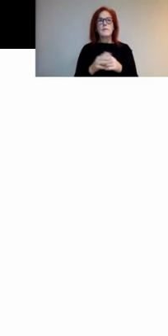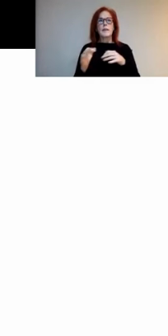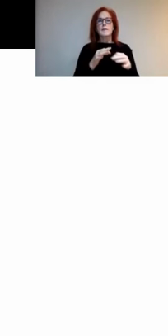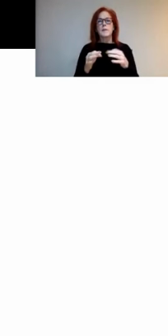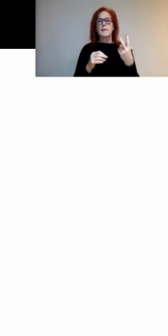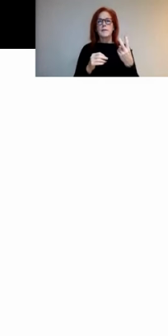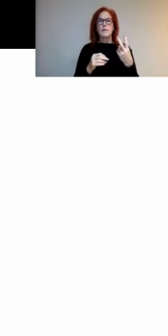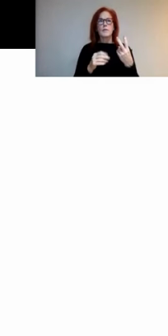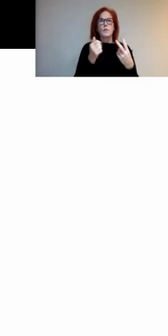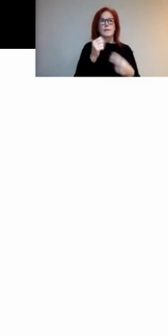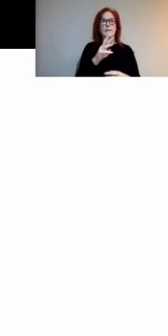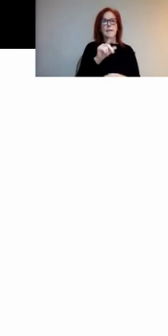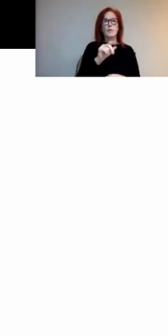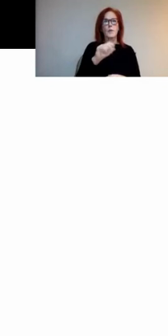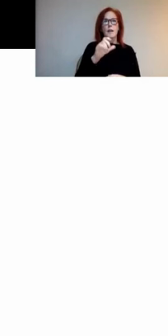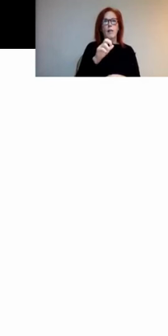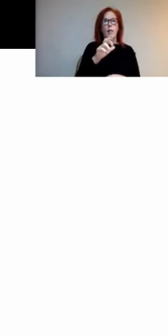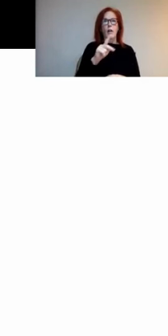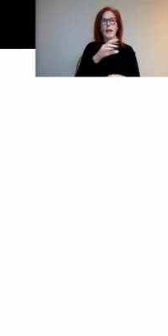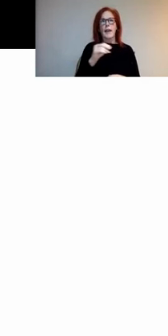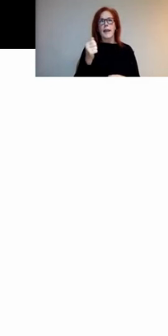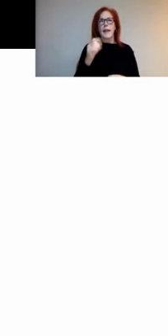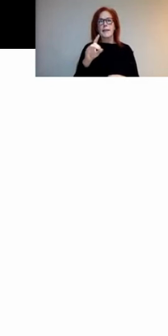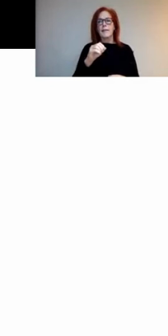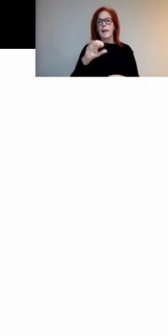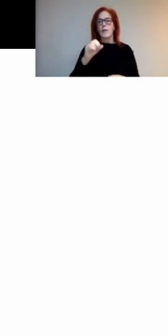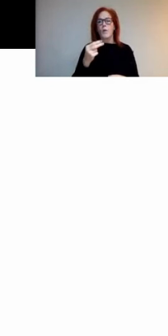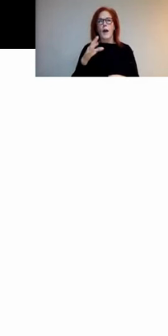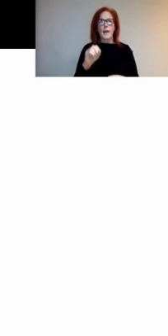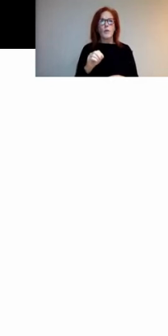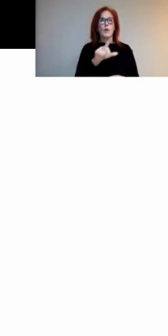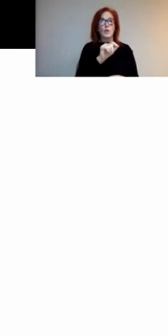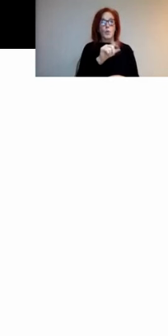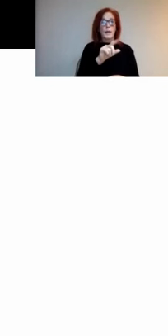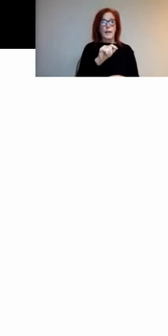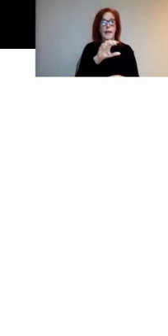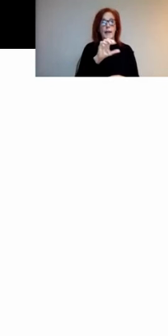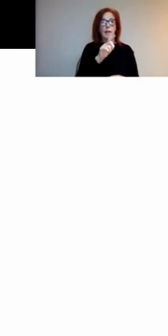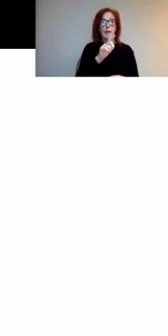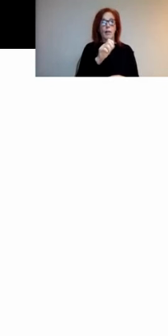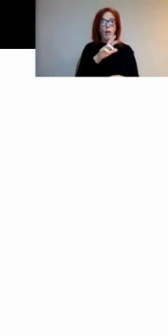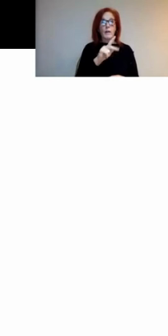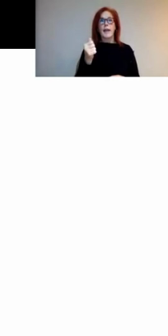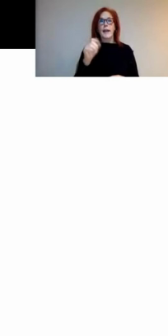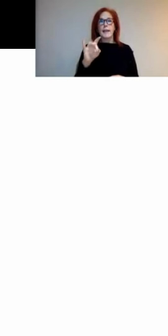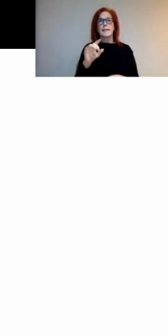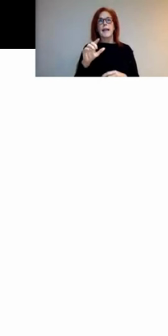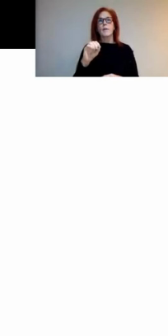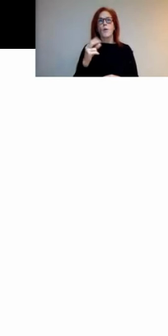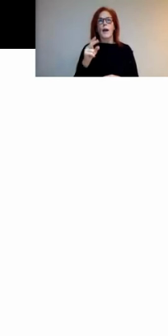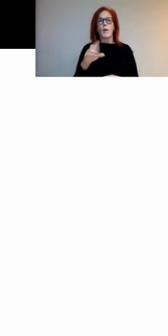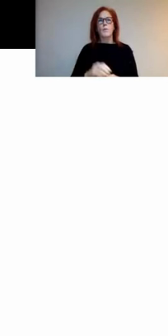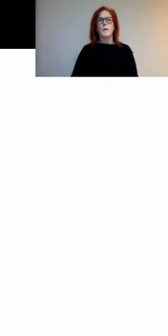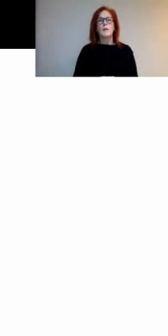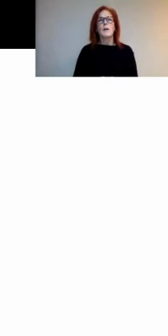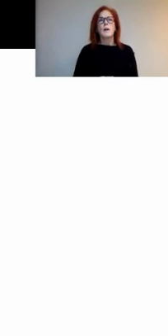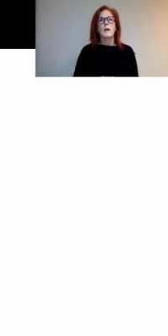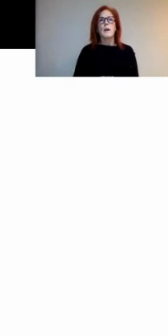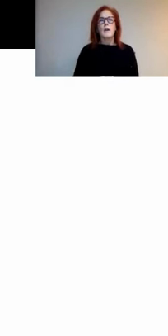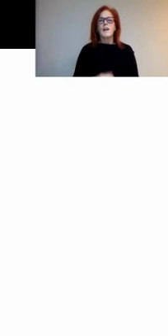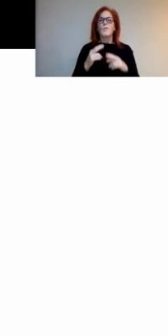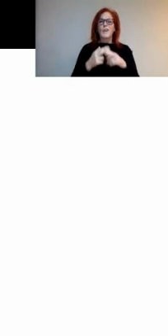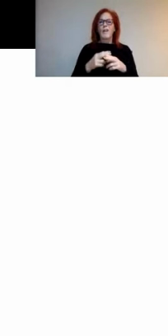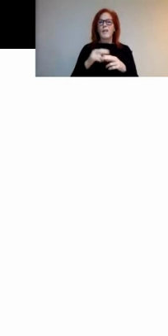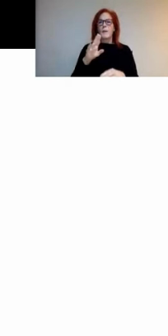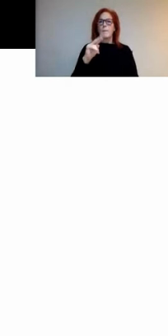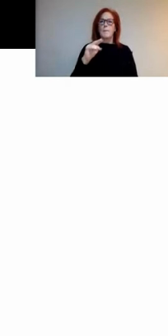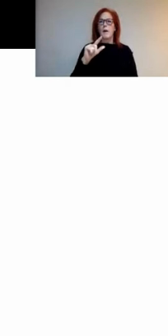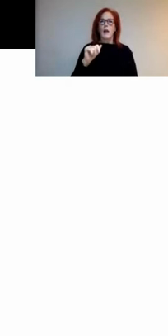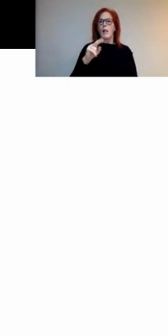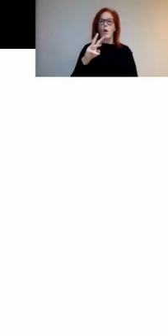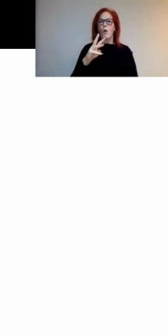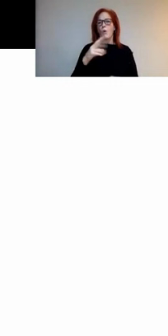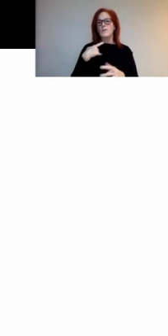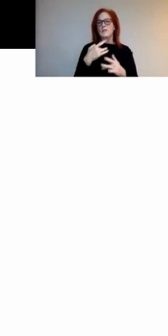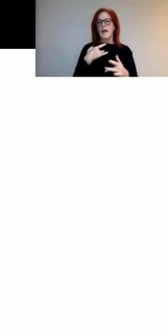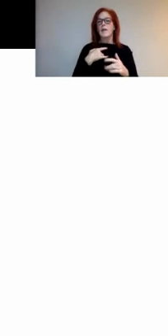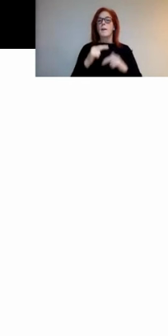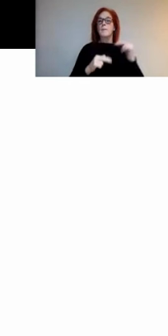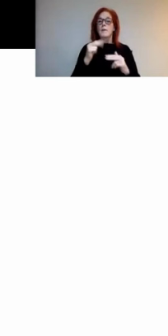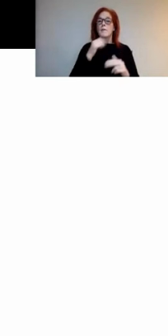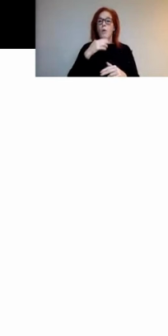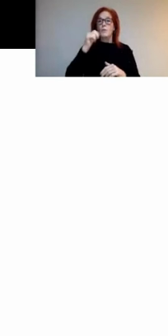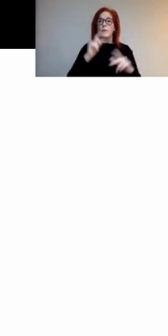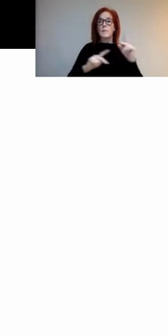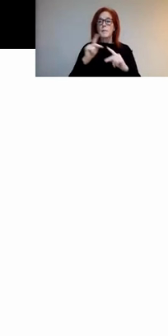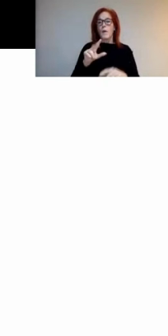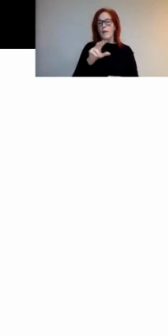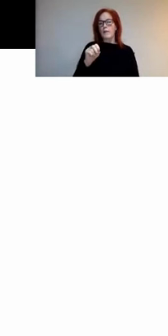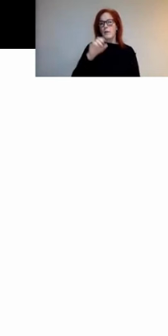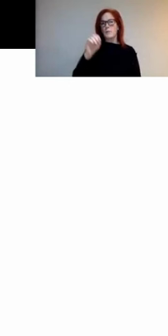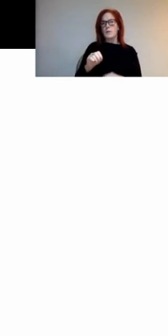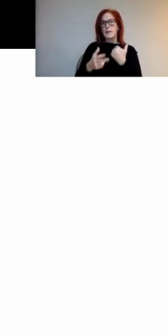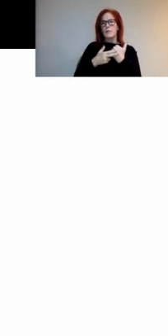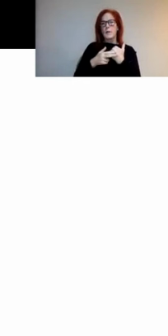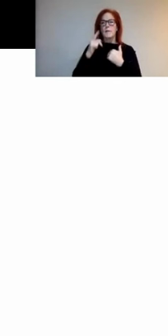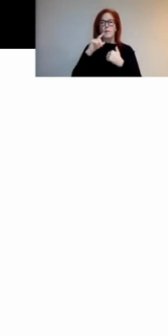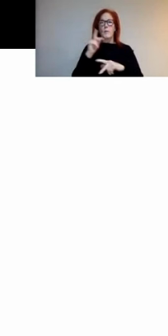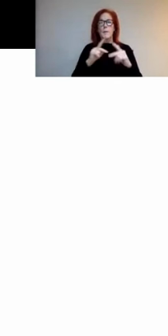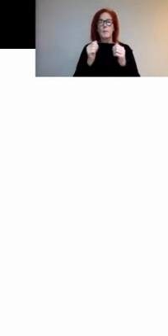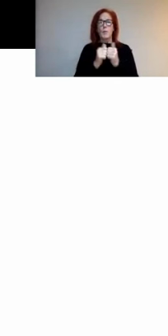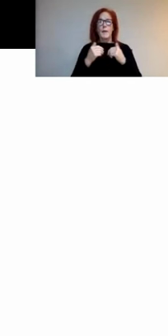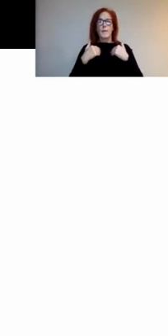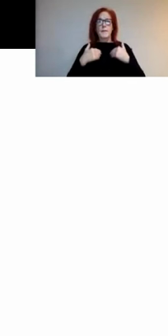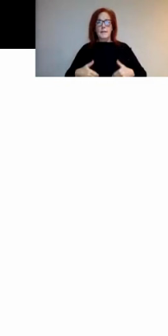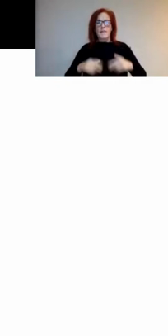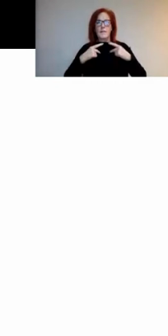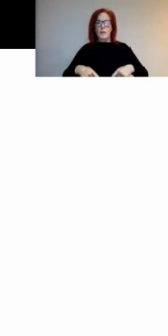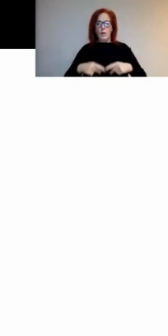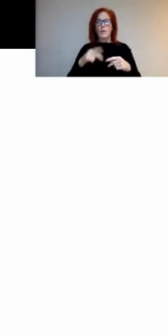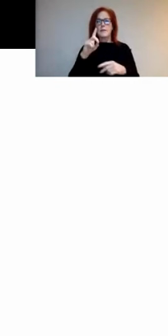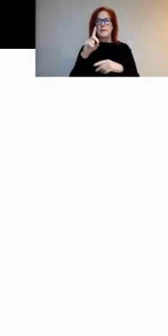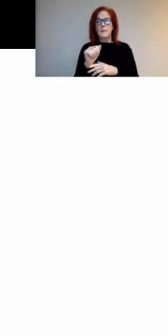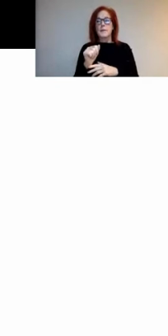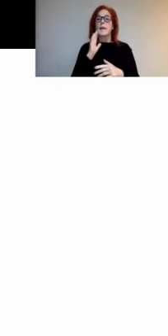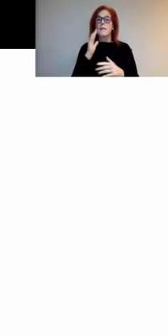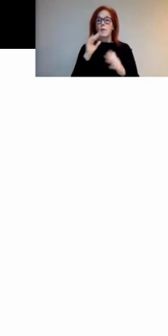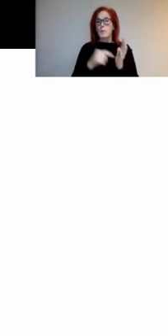And what has happened with that goal, if you will, is of the 70 families that are in our homes, not one has moved out in 20 years because they can afford the home.